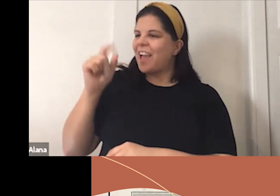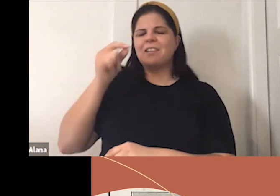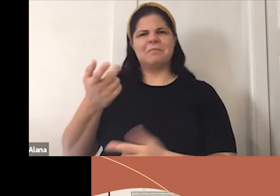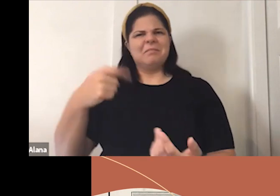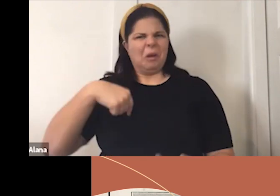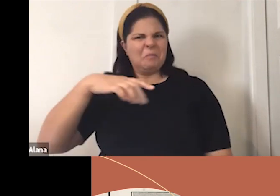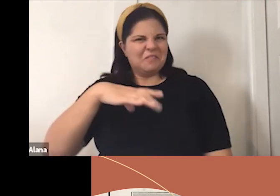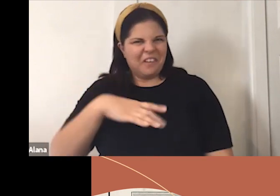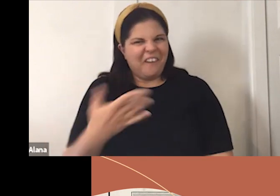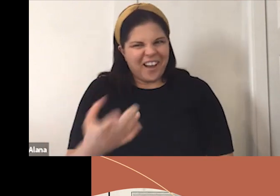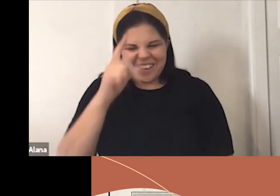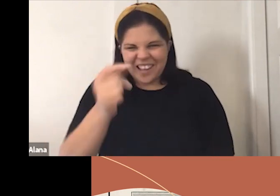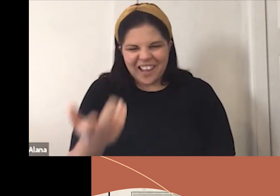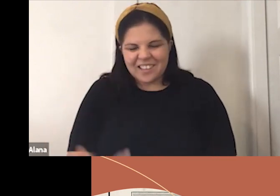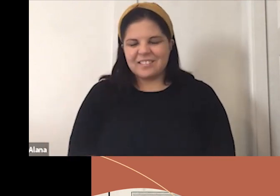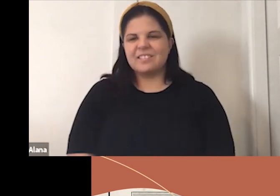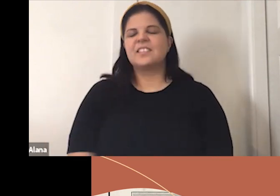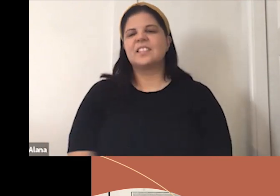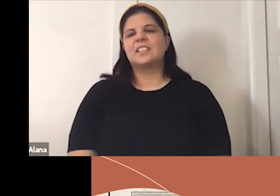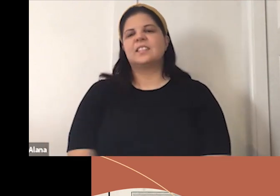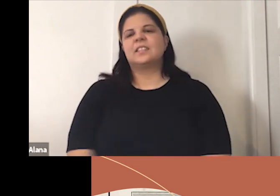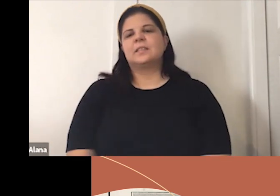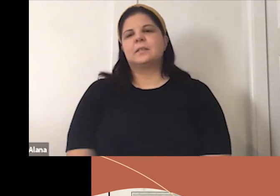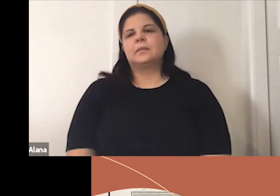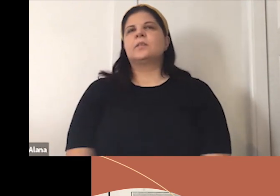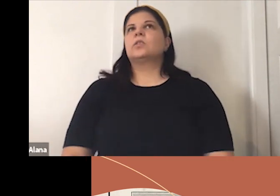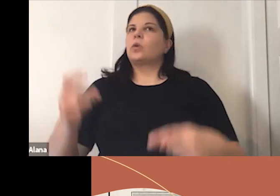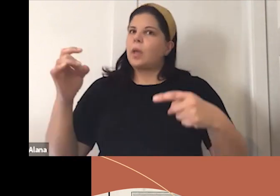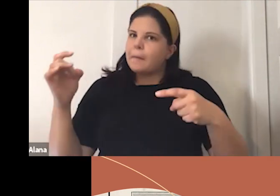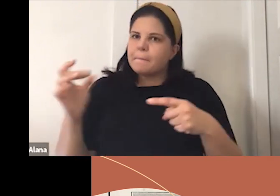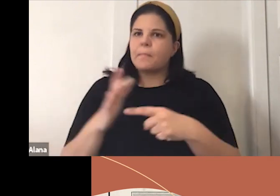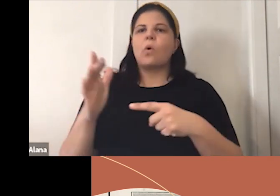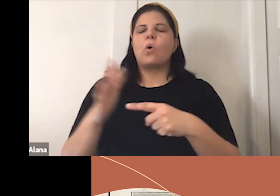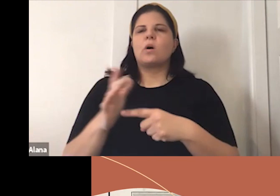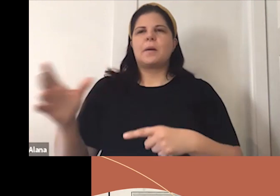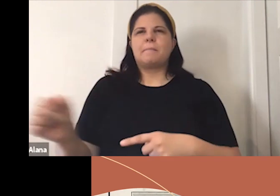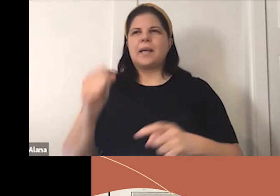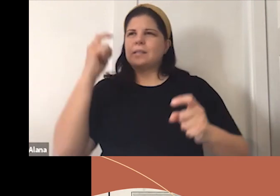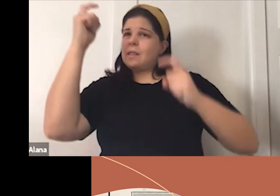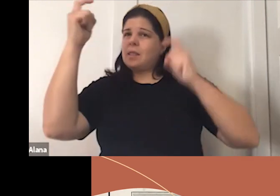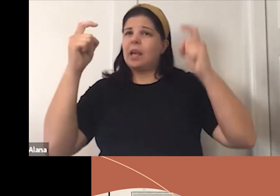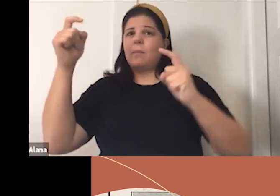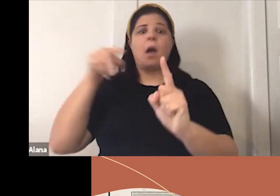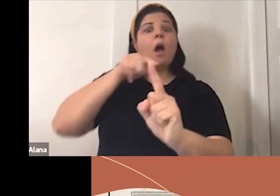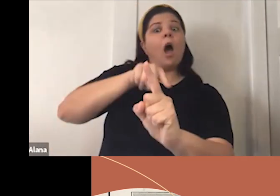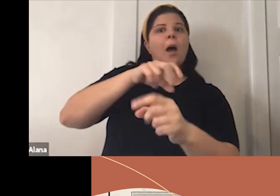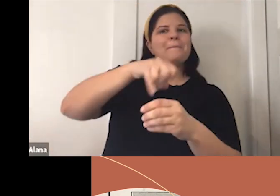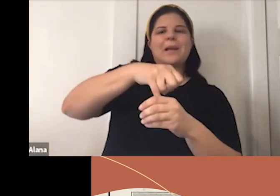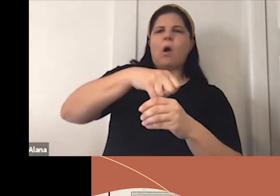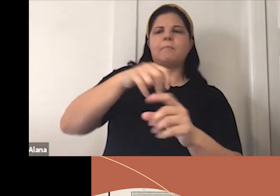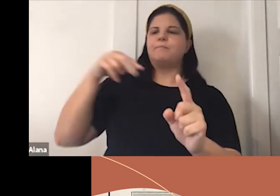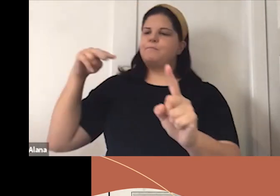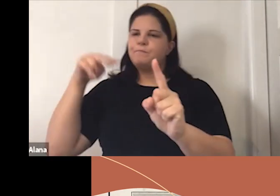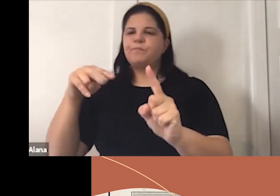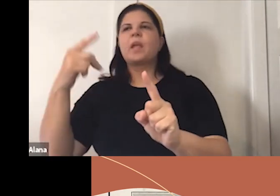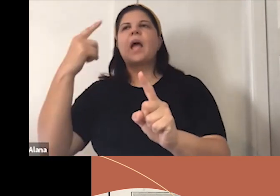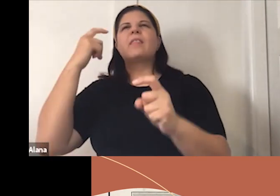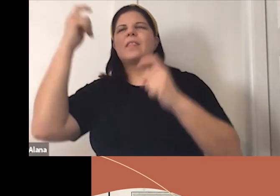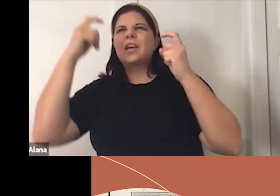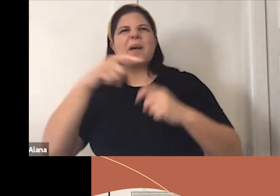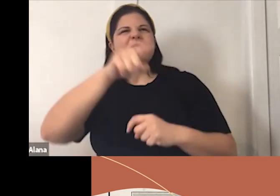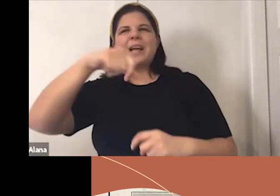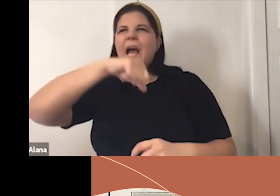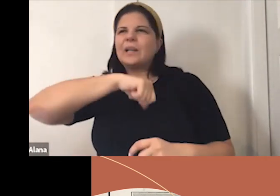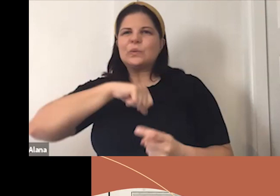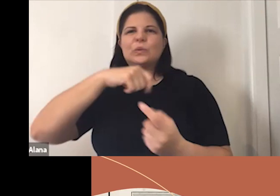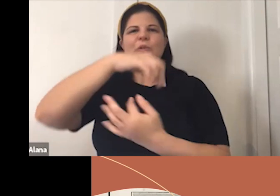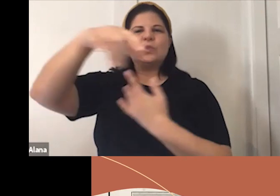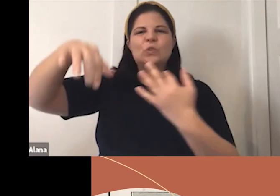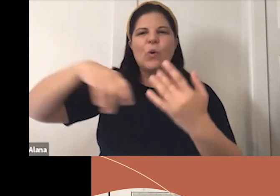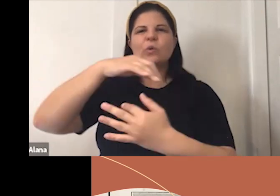So, that's very important, to look at the social limitations that are experienced by